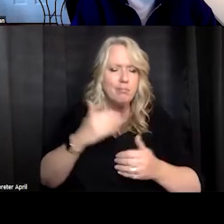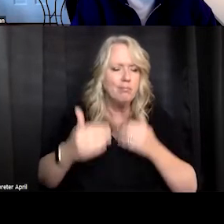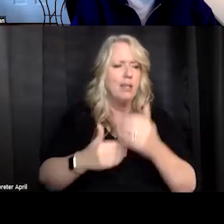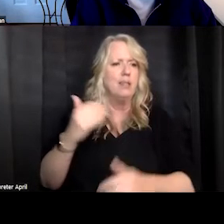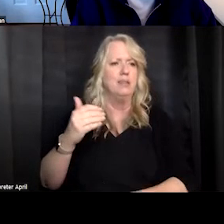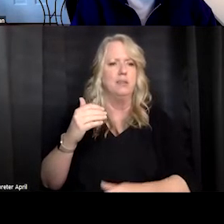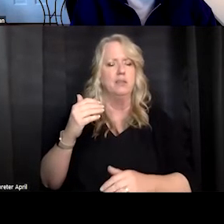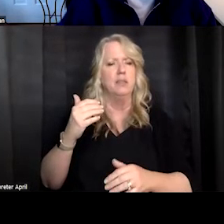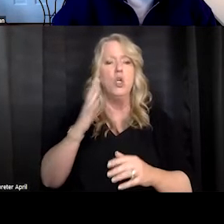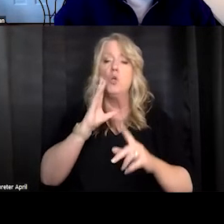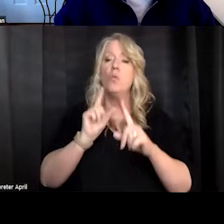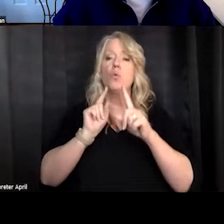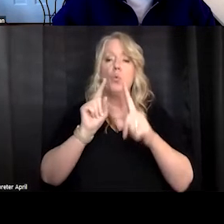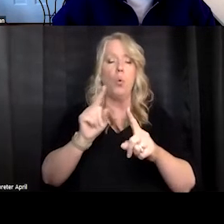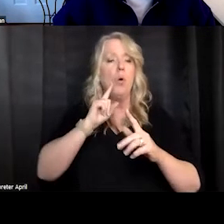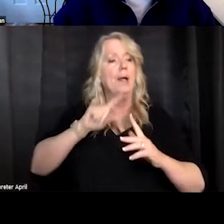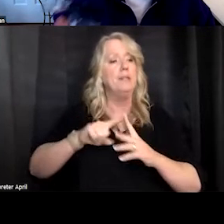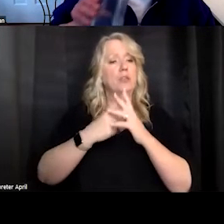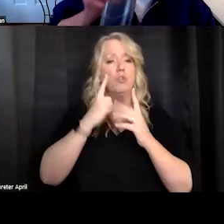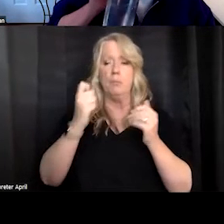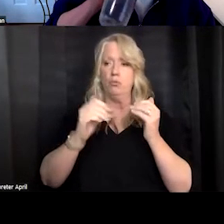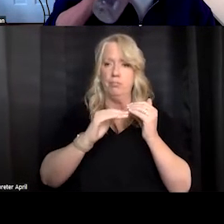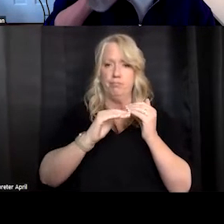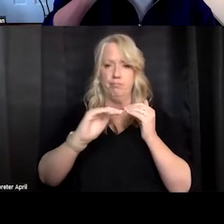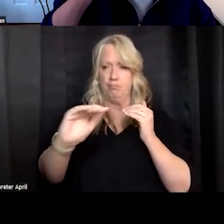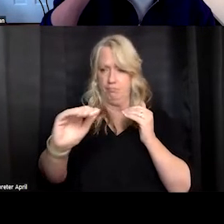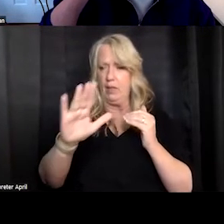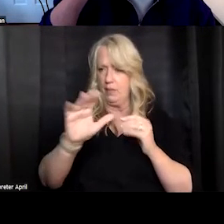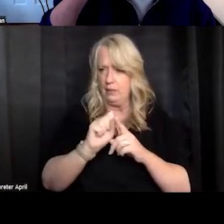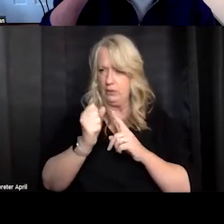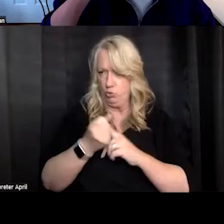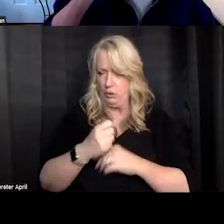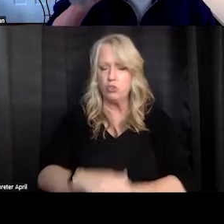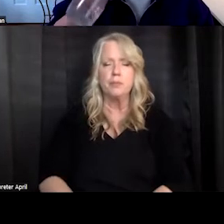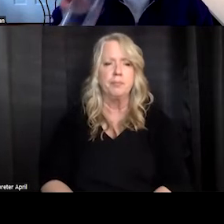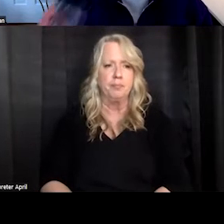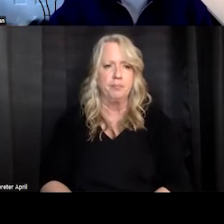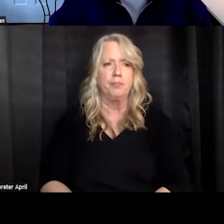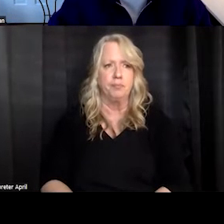PACED, SETTINGS, WHERE, THE GOAL INITIALLY IS TO